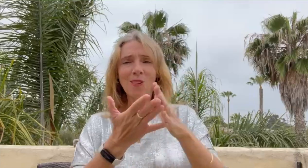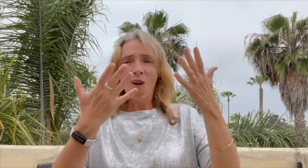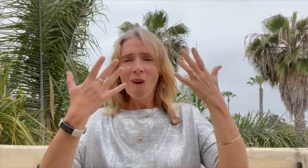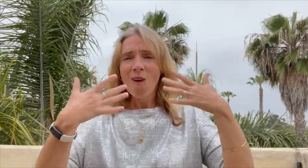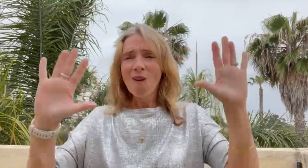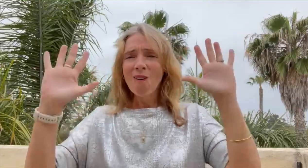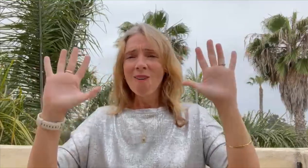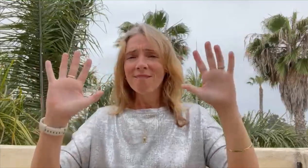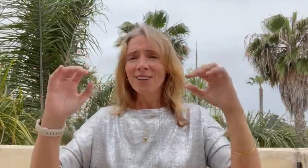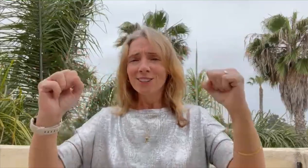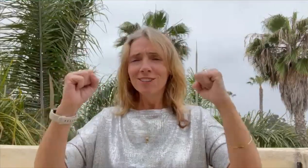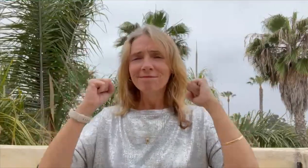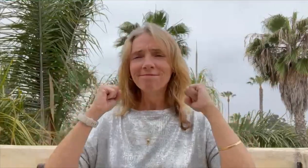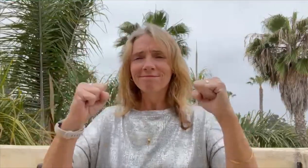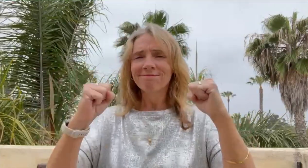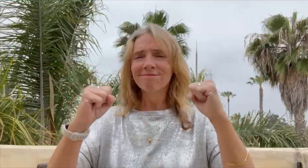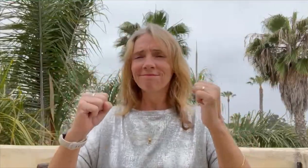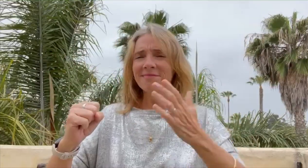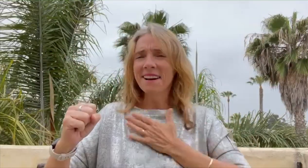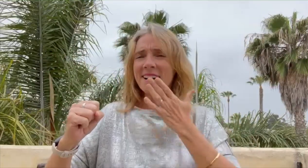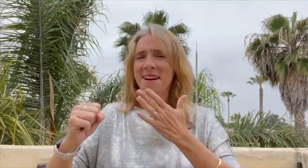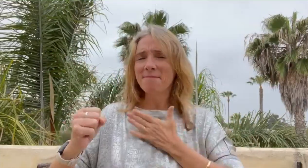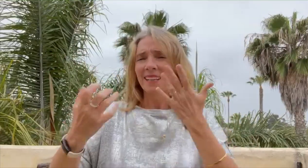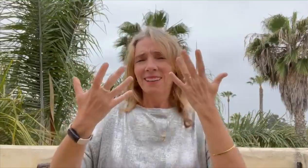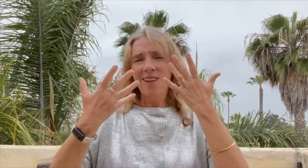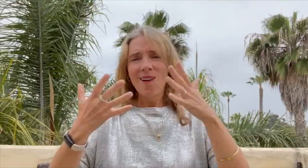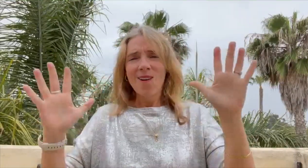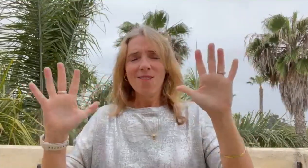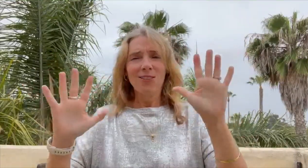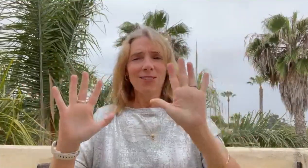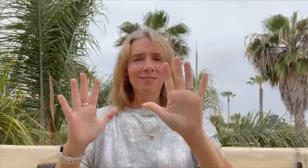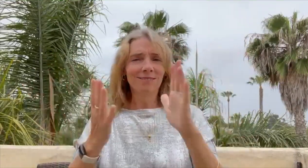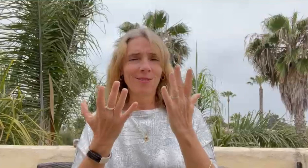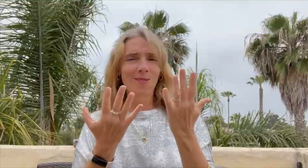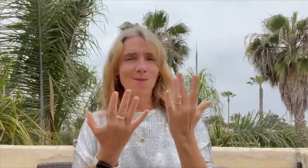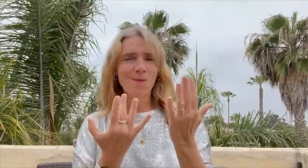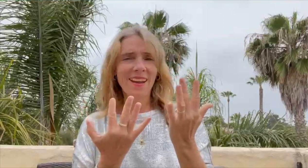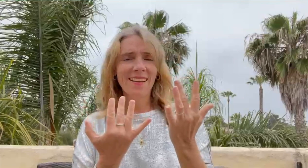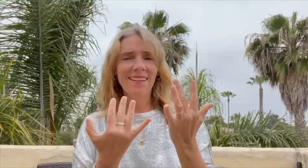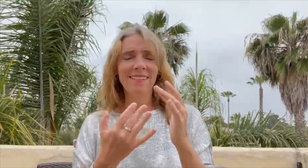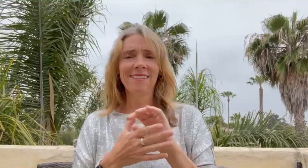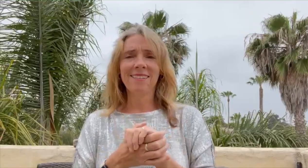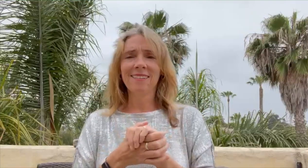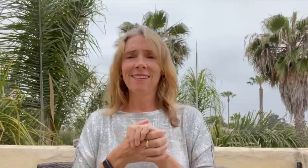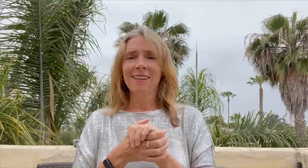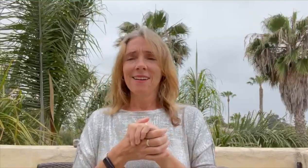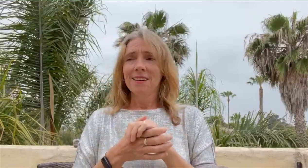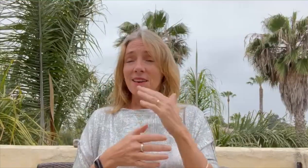Now in middle school. Yeah, I'm sure people are thrilled. Middle School is over but just wait.